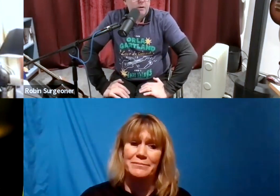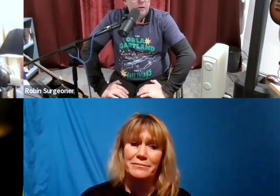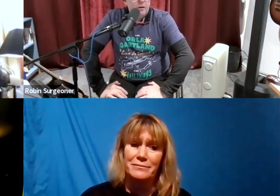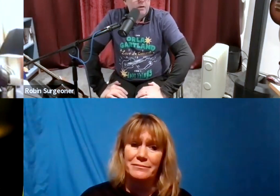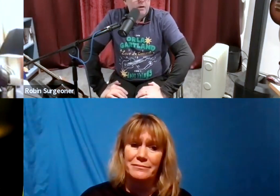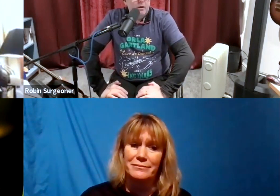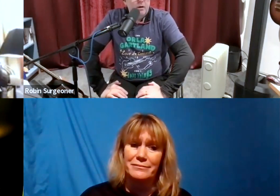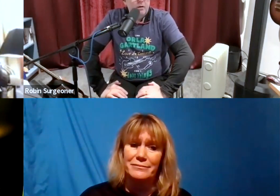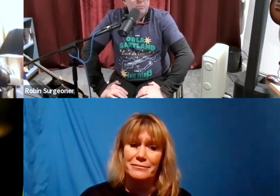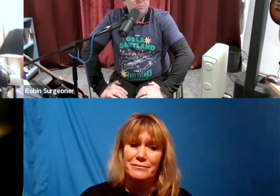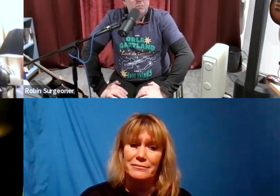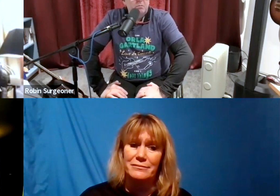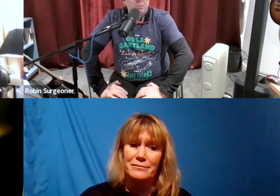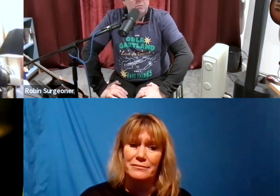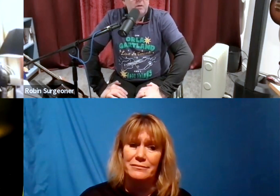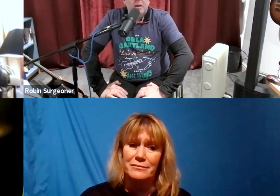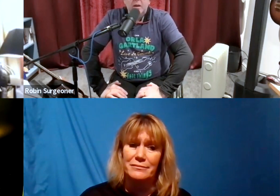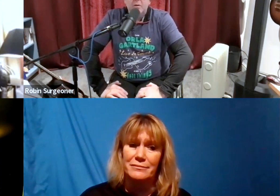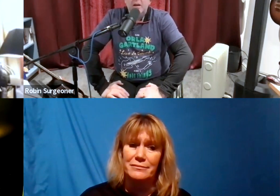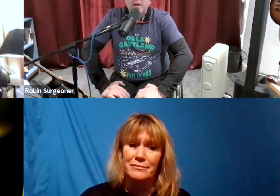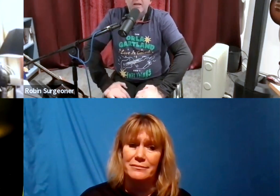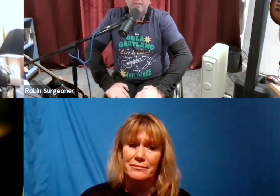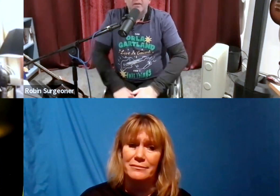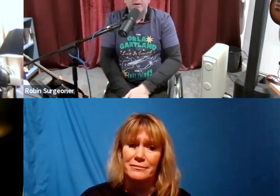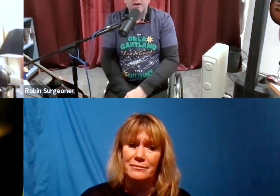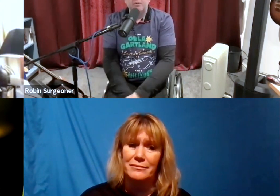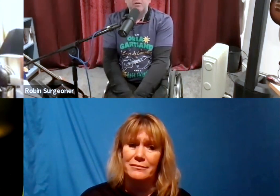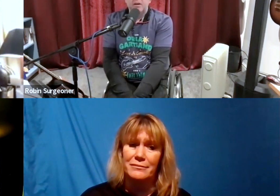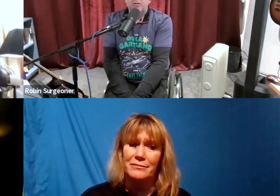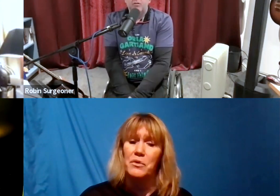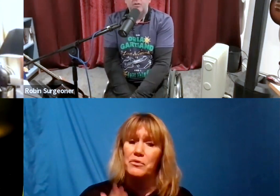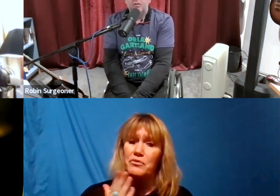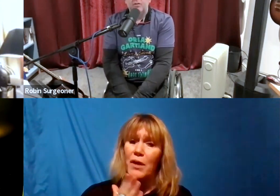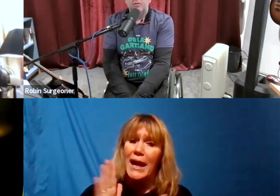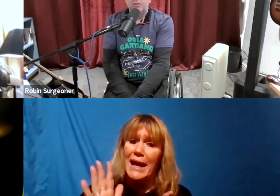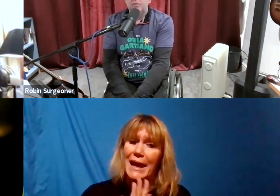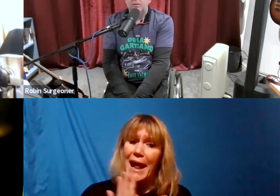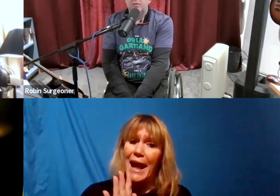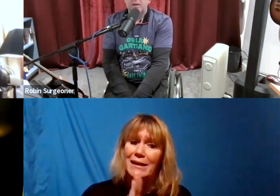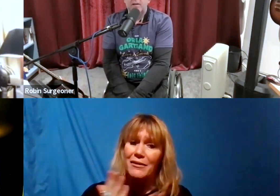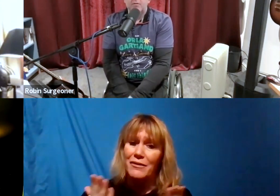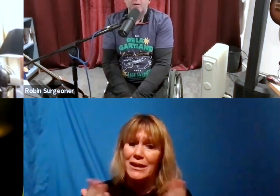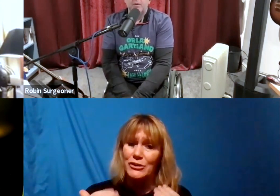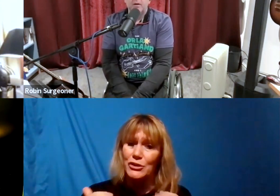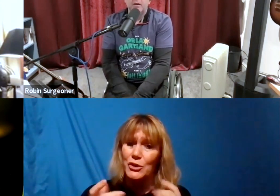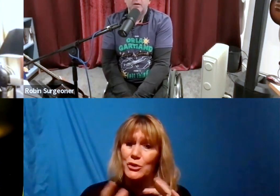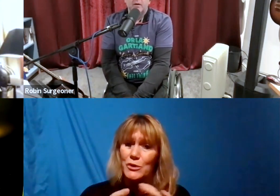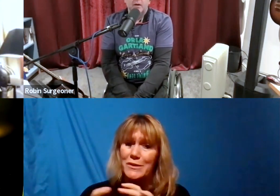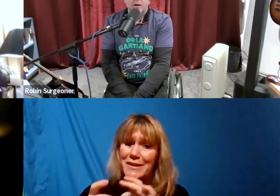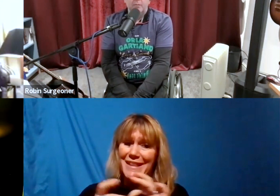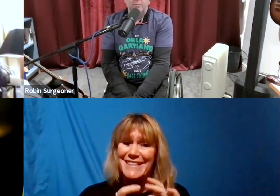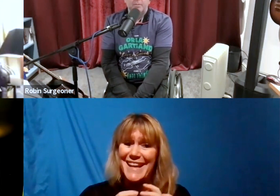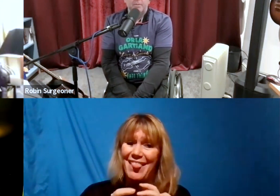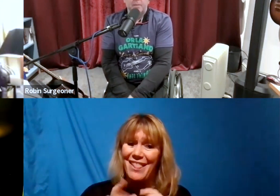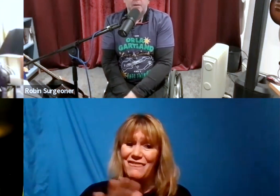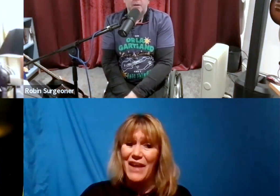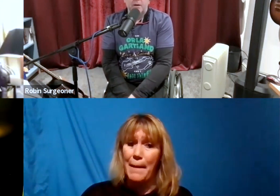look you in the eye Because it's not a choice at all